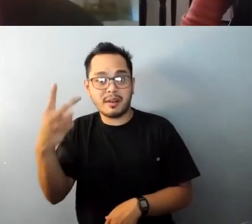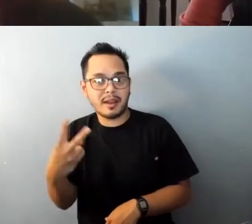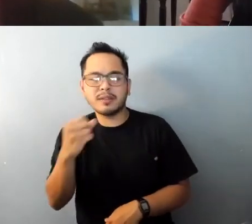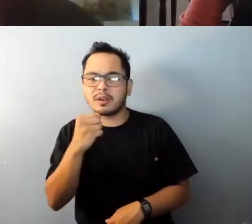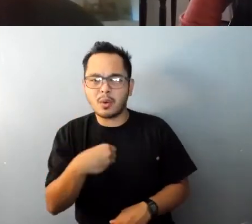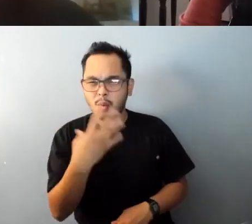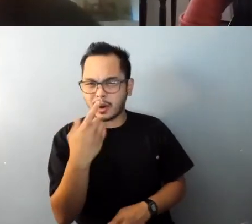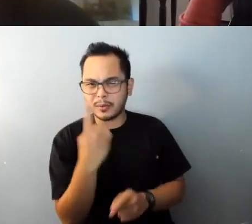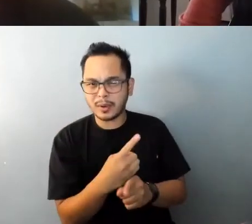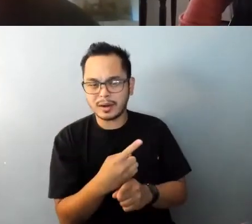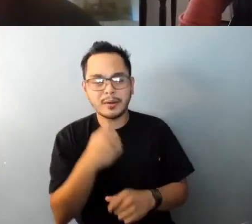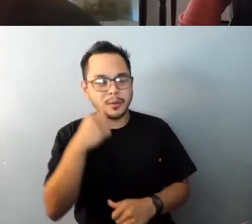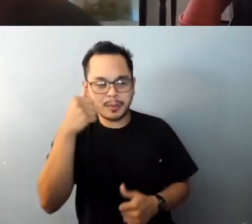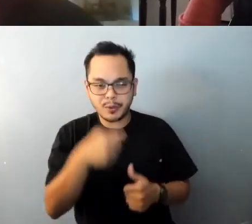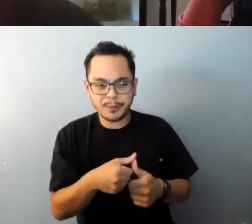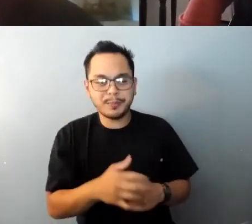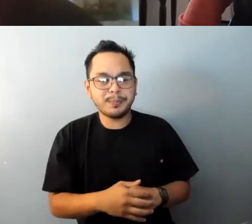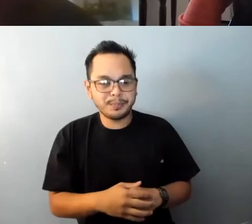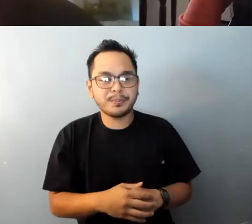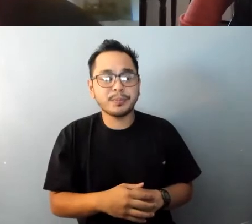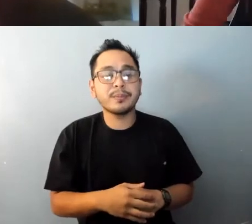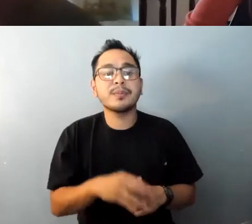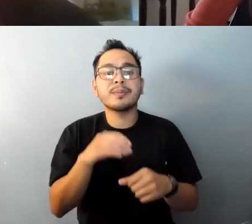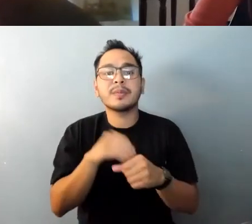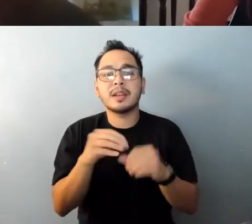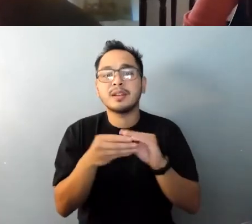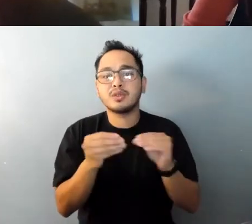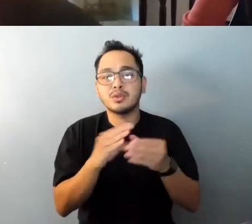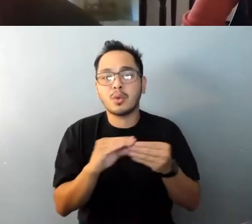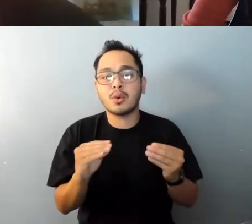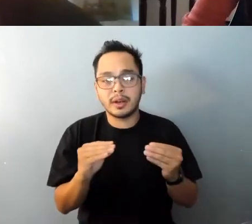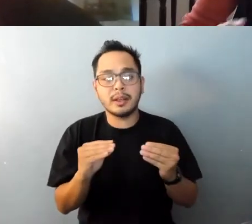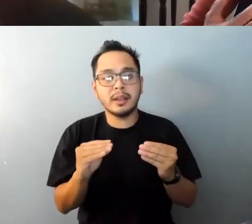know, in the story, I do not want to give away too much but it makes a lot of sense